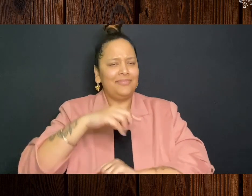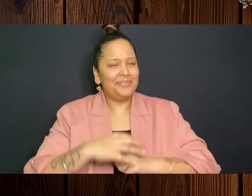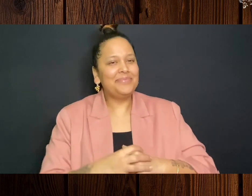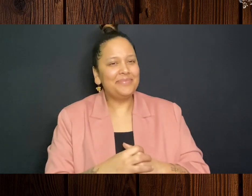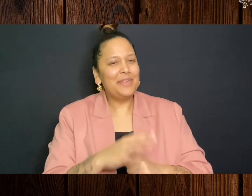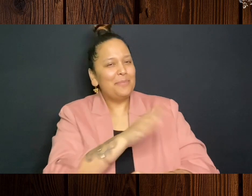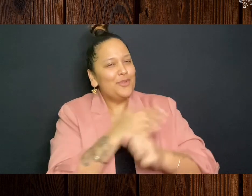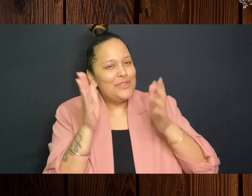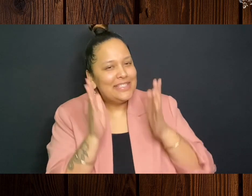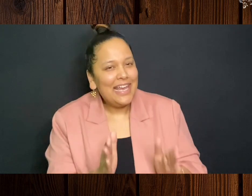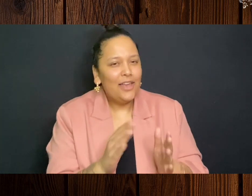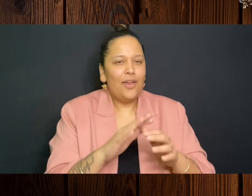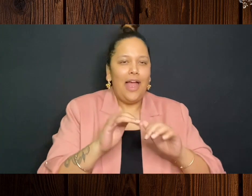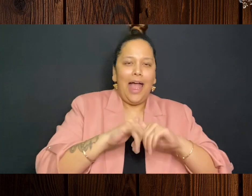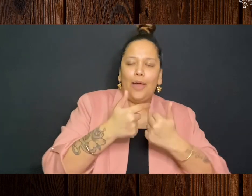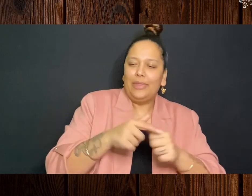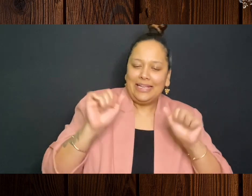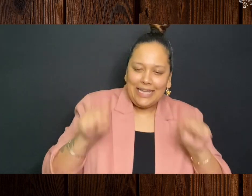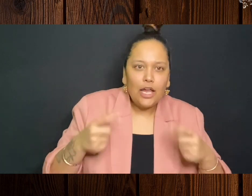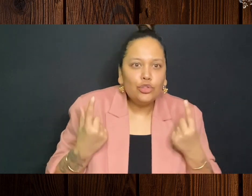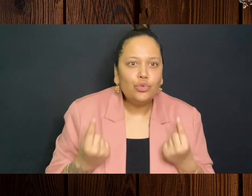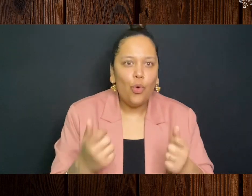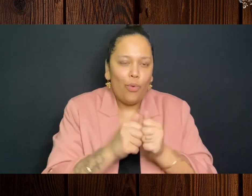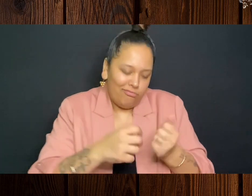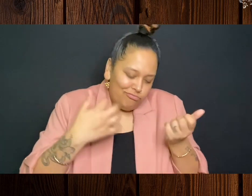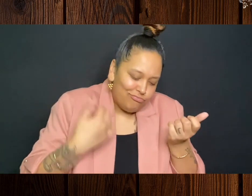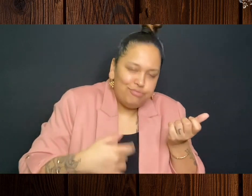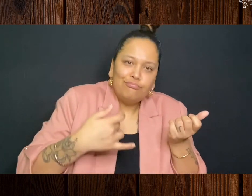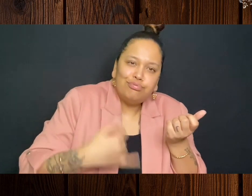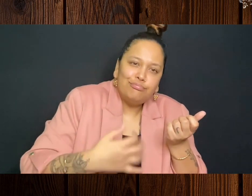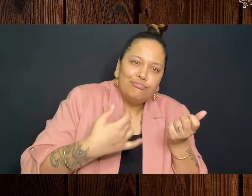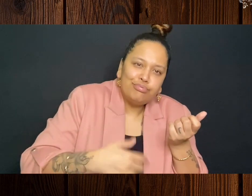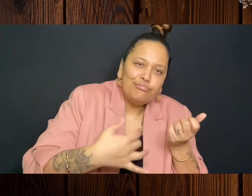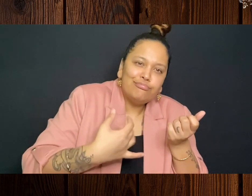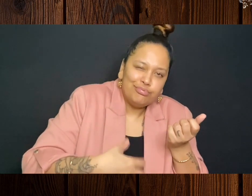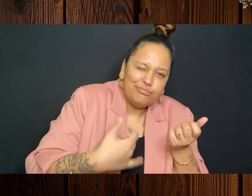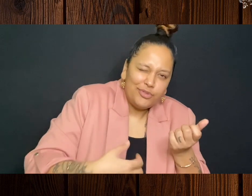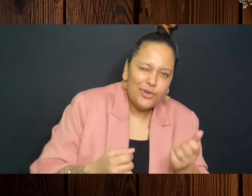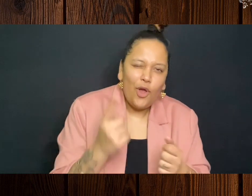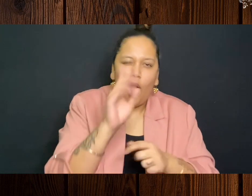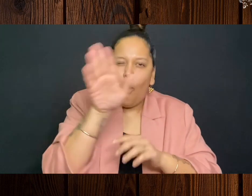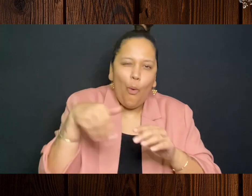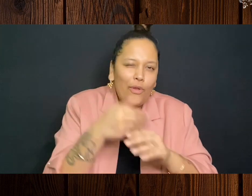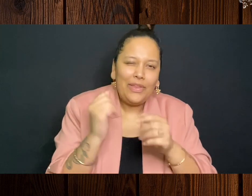musicians, what they can do with an acoustic guitar. Like she told this whole story of this whole life and this whole